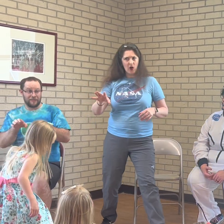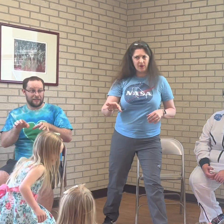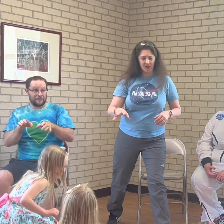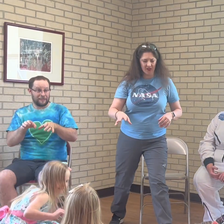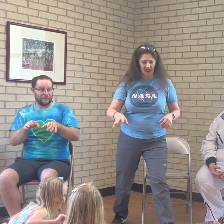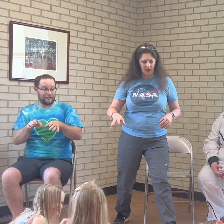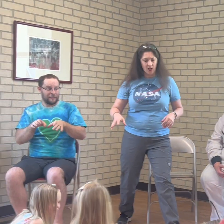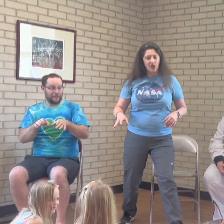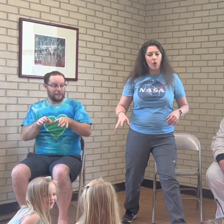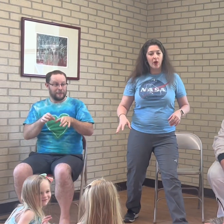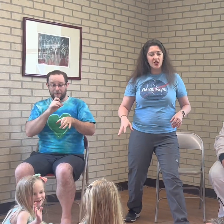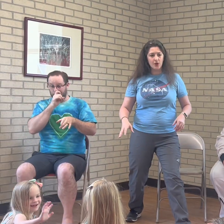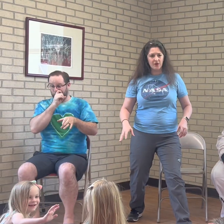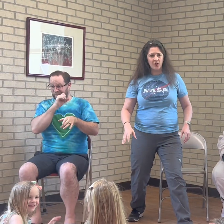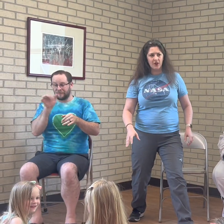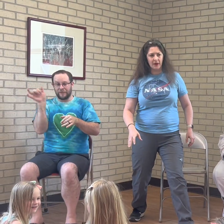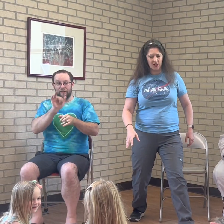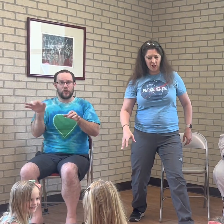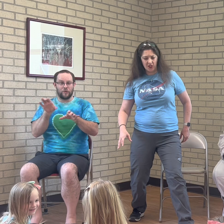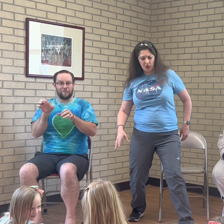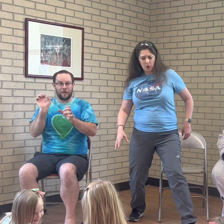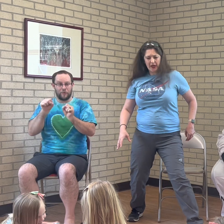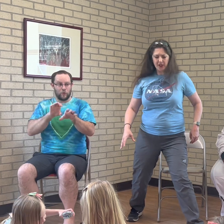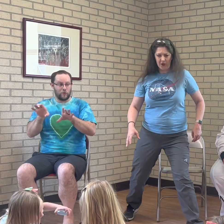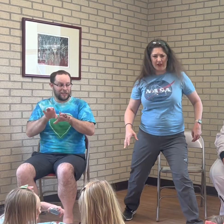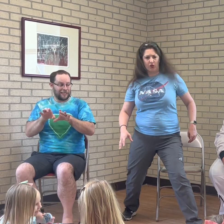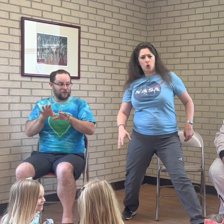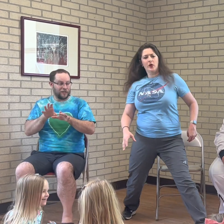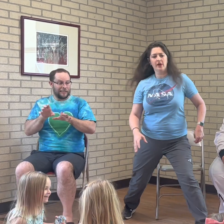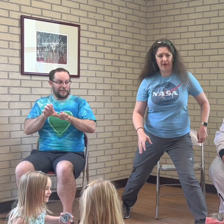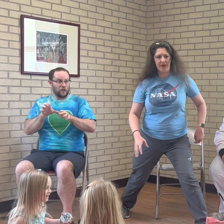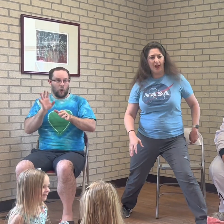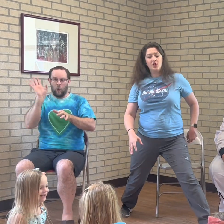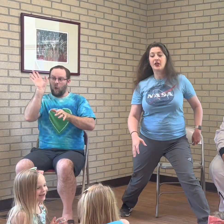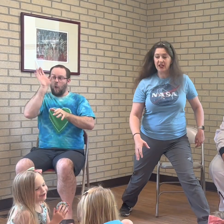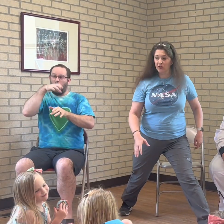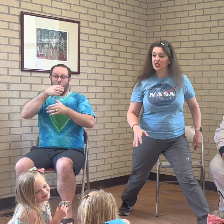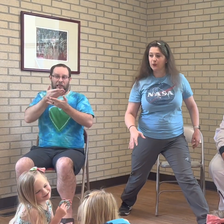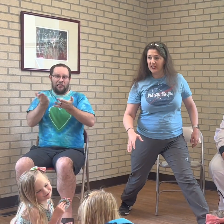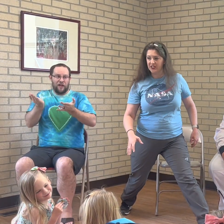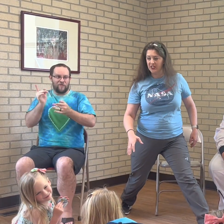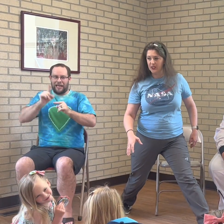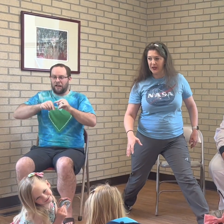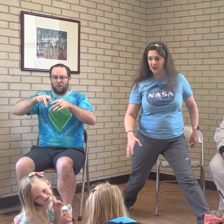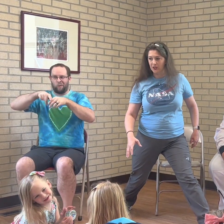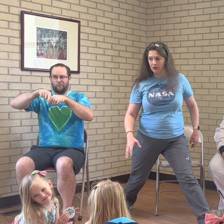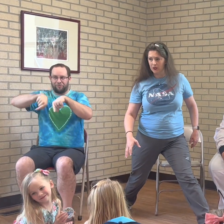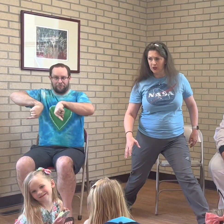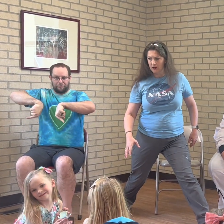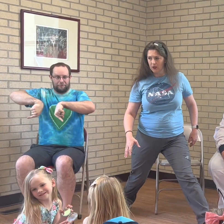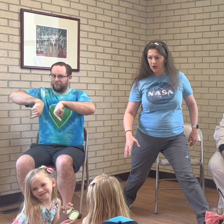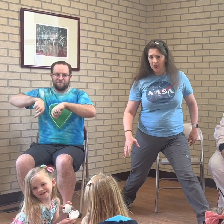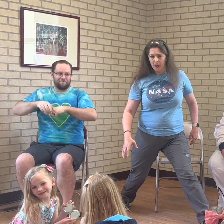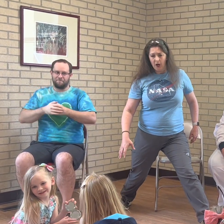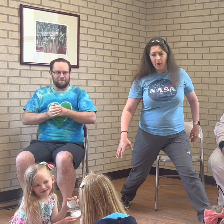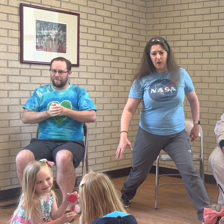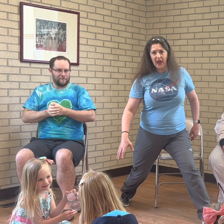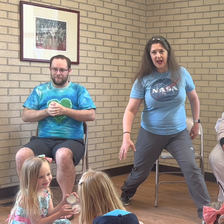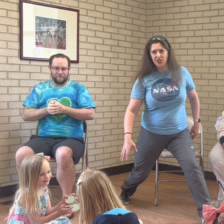we'll get more options later. But we also have to be able to do this! Because we've got to do like this weird thing, because you can't do the splits in a spacesuit, but we actually